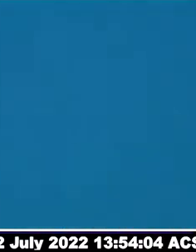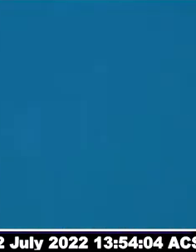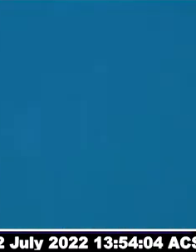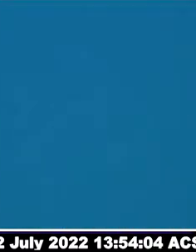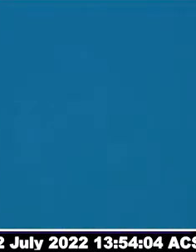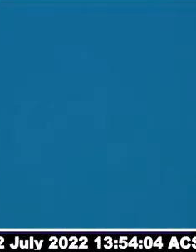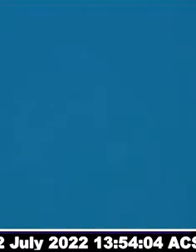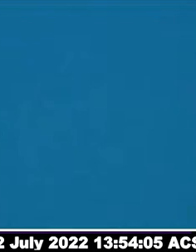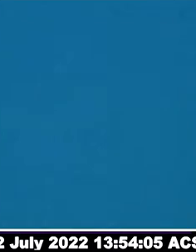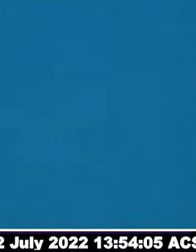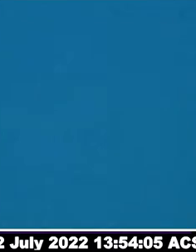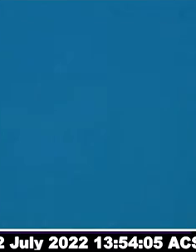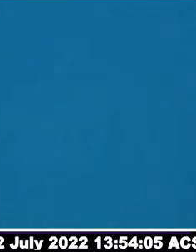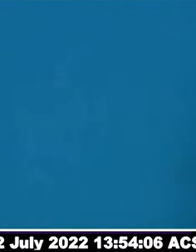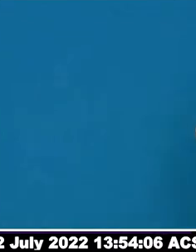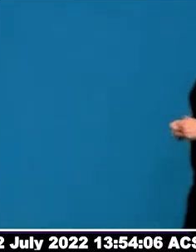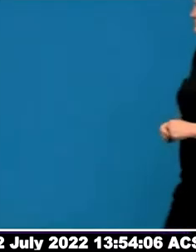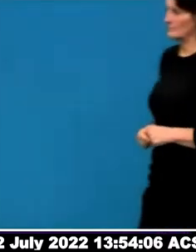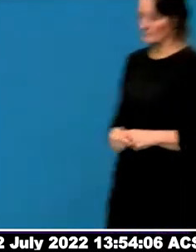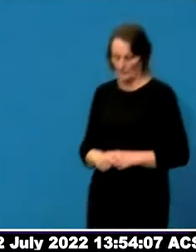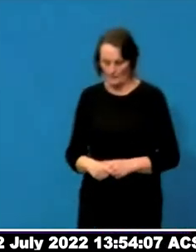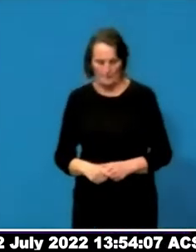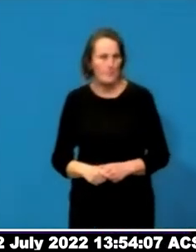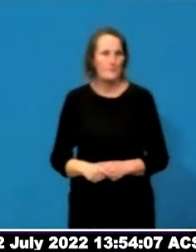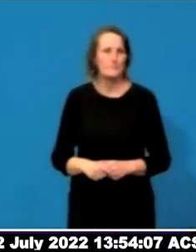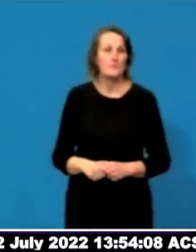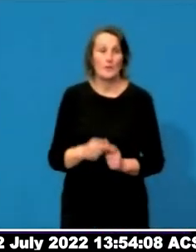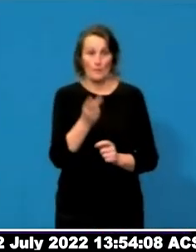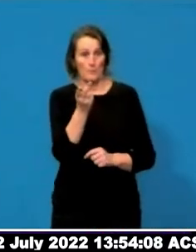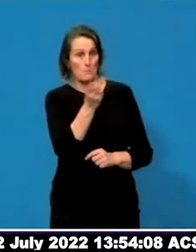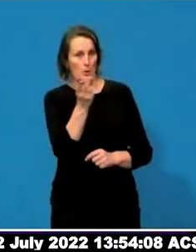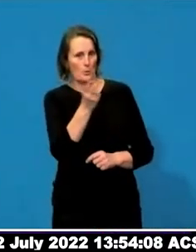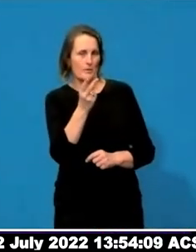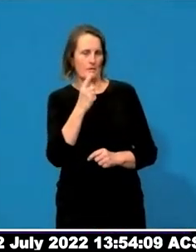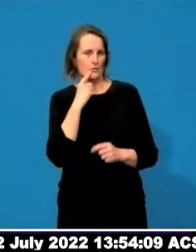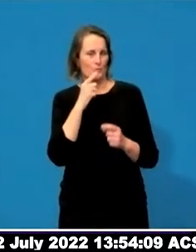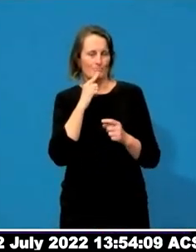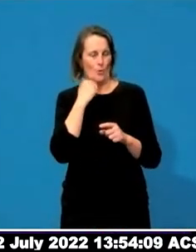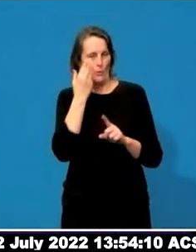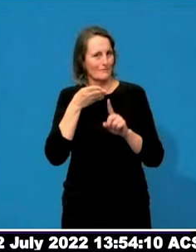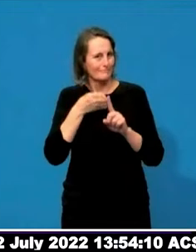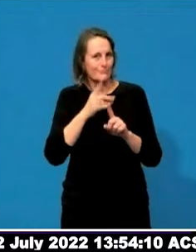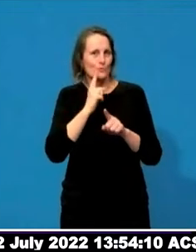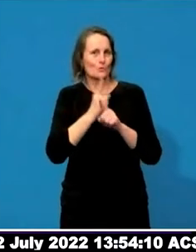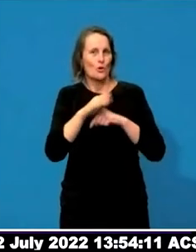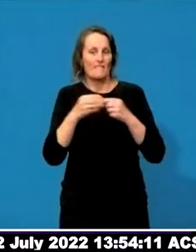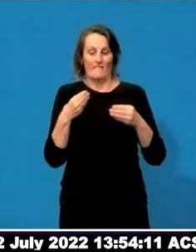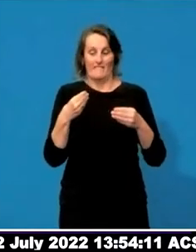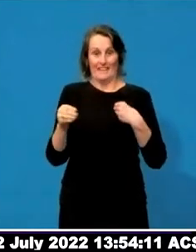that come through your statement and Mrs Smith are the need for flexibility and a family-centred approach.